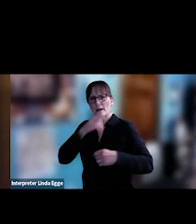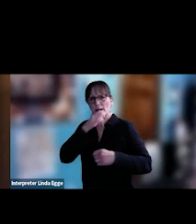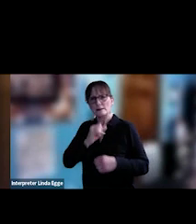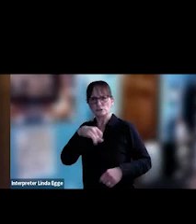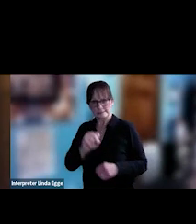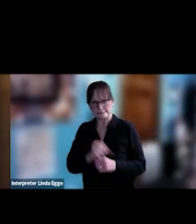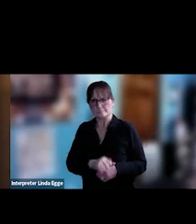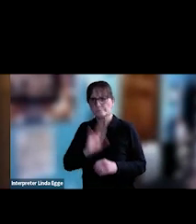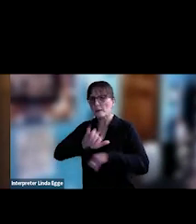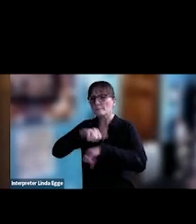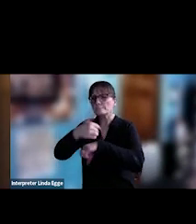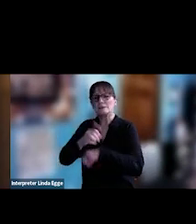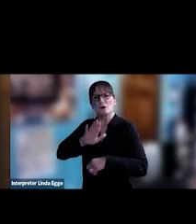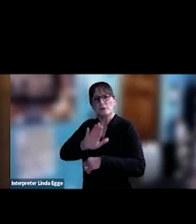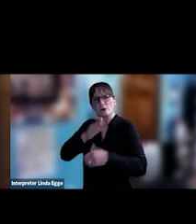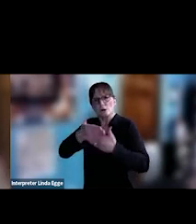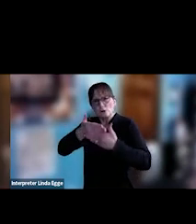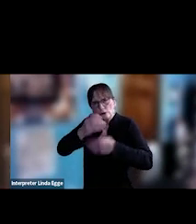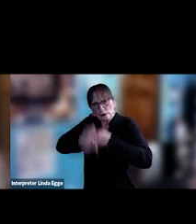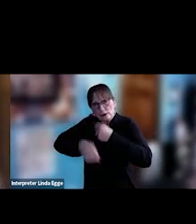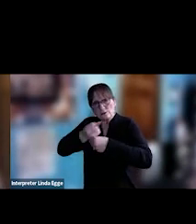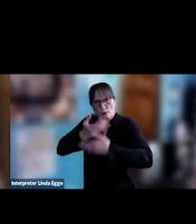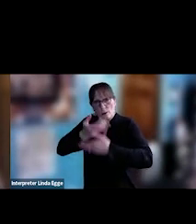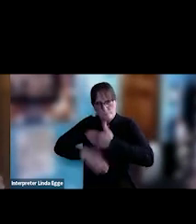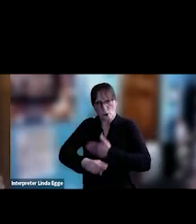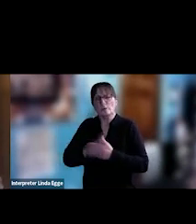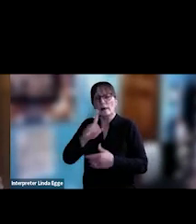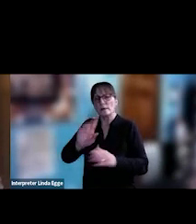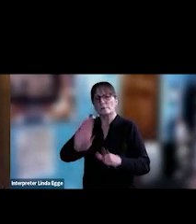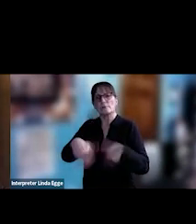based on their year of birth, and then provides you with the calculation